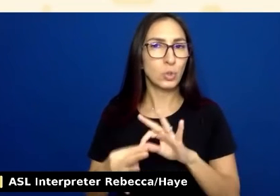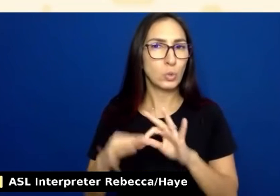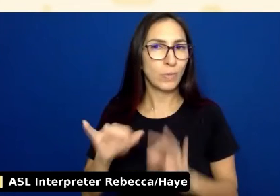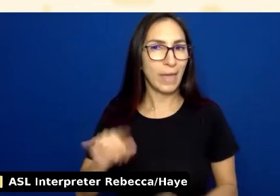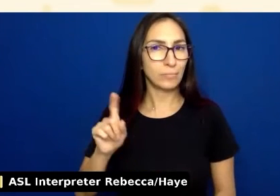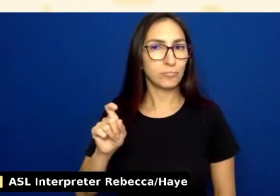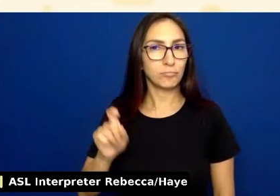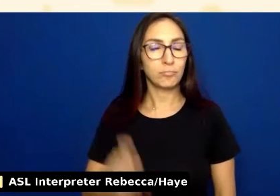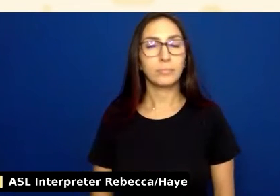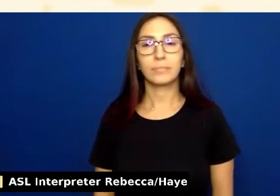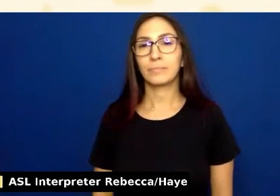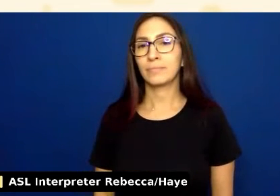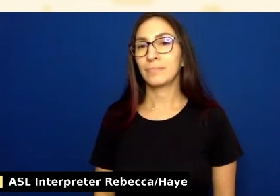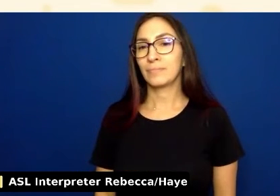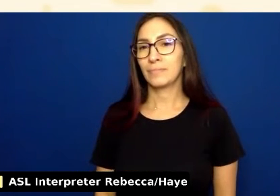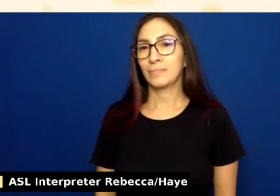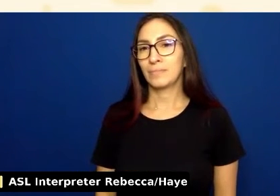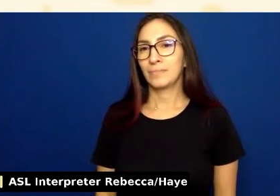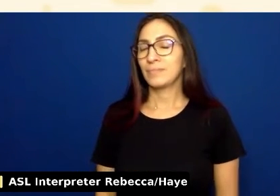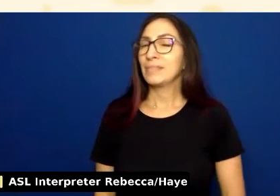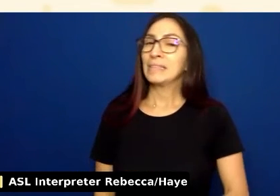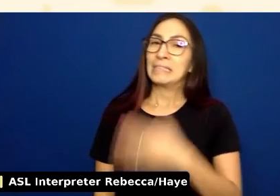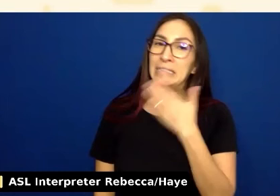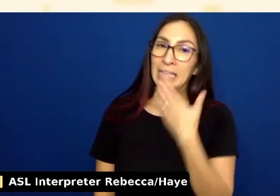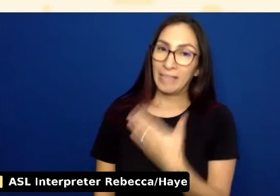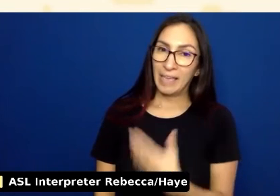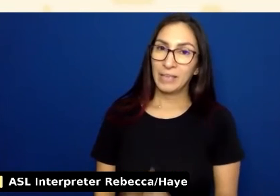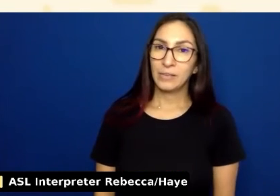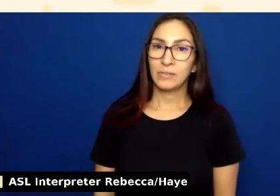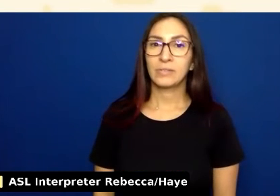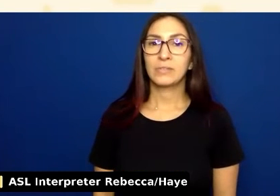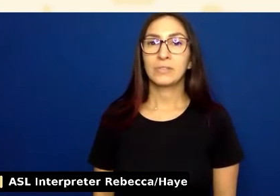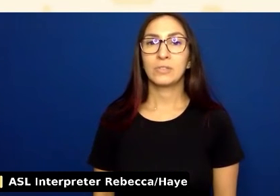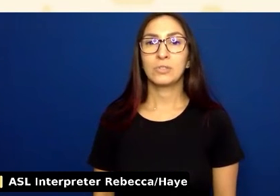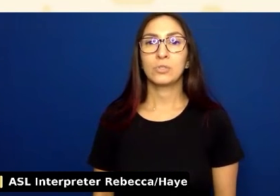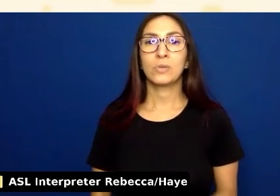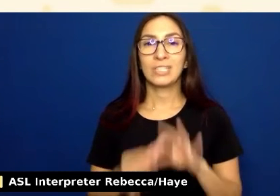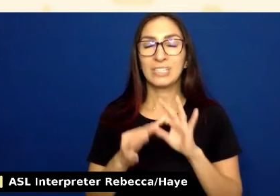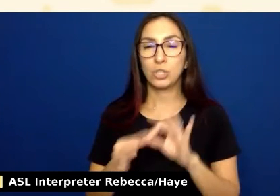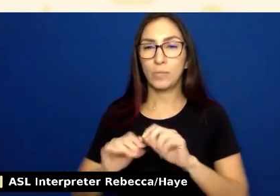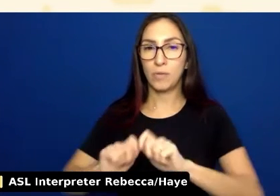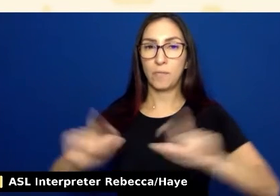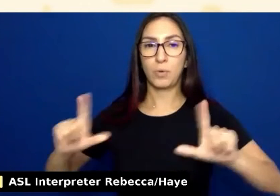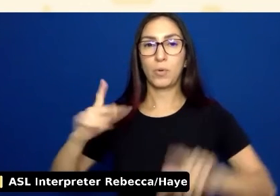Thanks, Deneb. So yes, in case of pop-ups, in case of modals, it is important